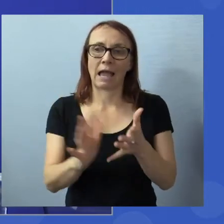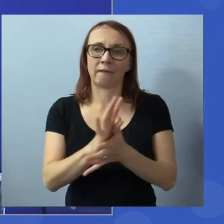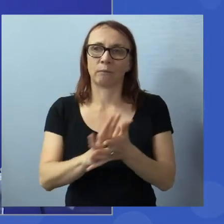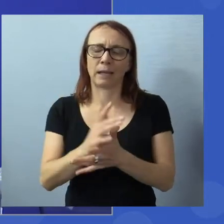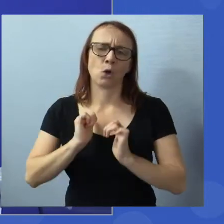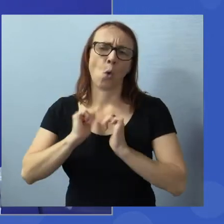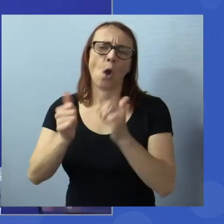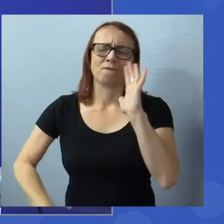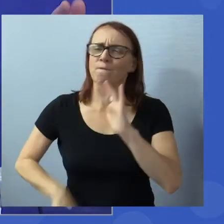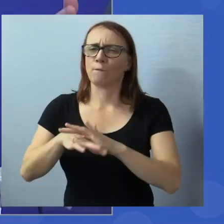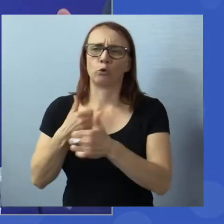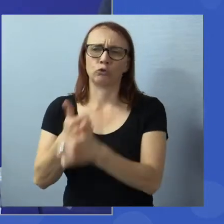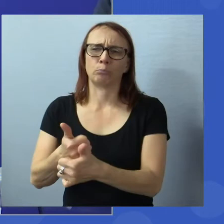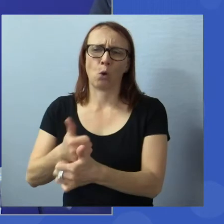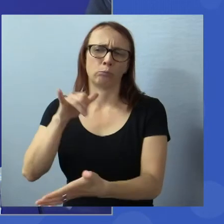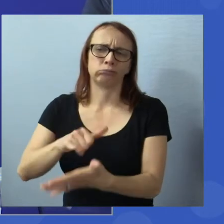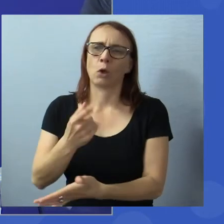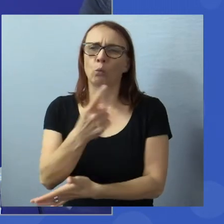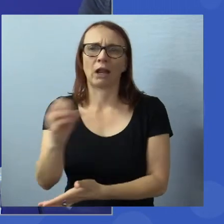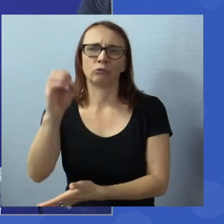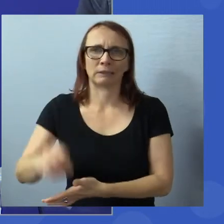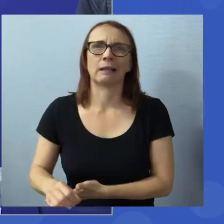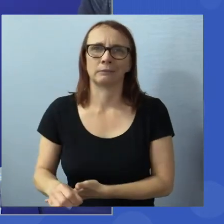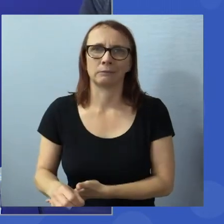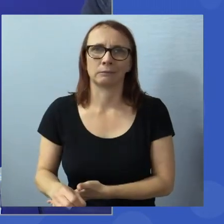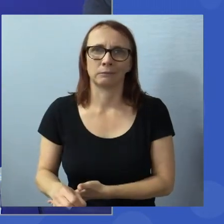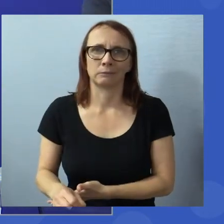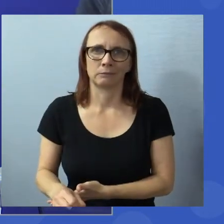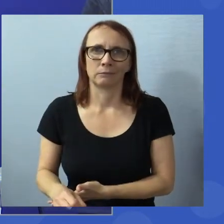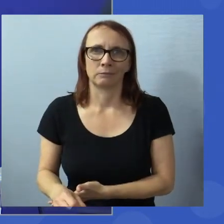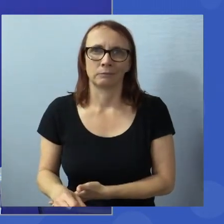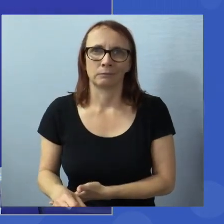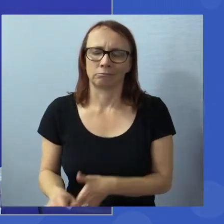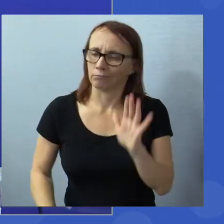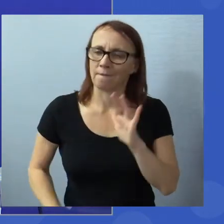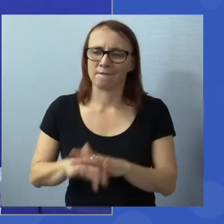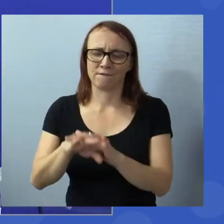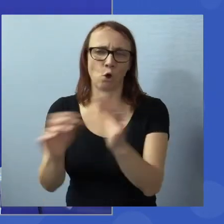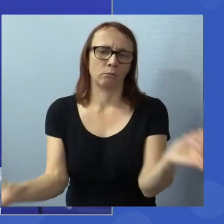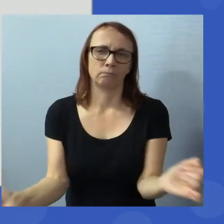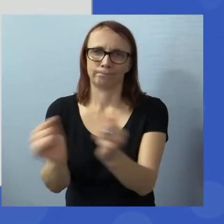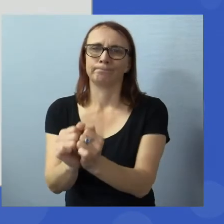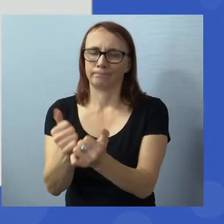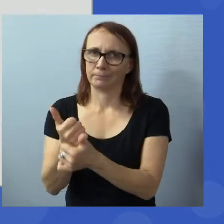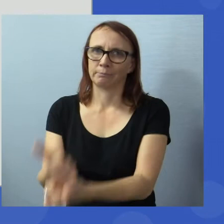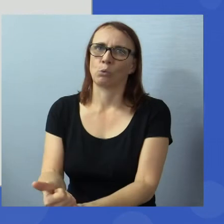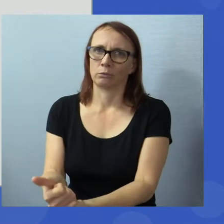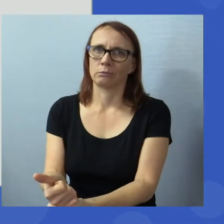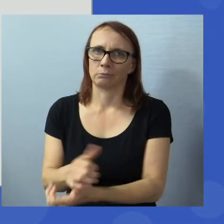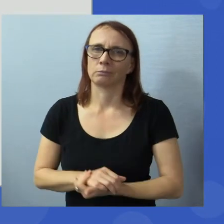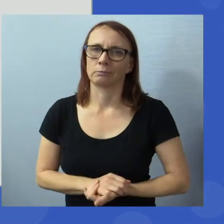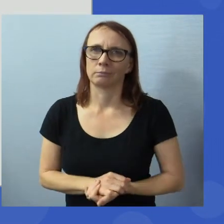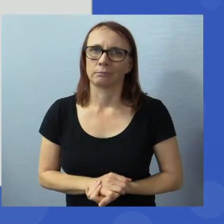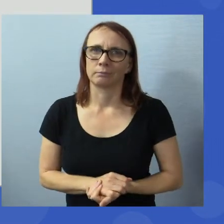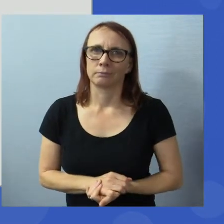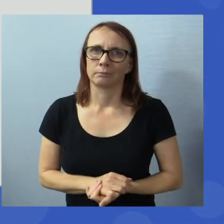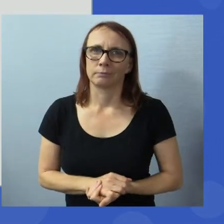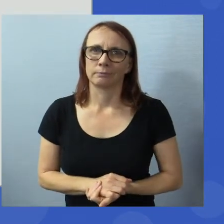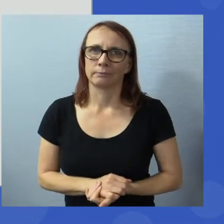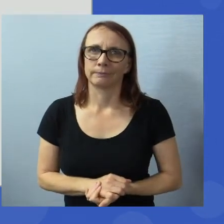support of this oh there we are this is the okay so if you strongly